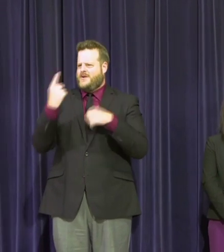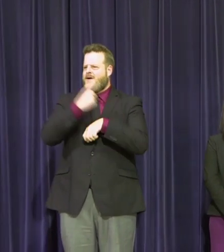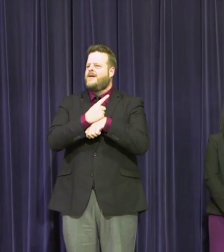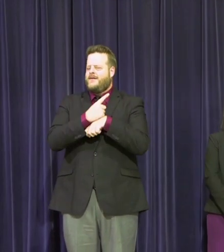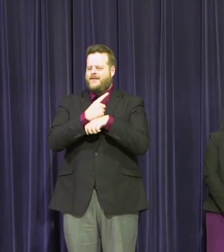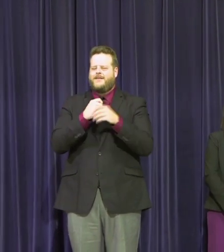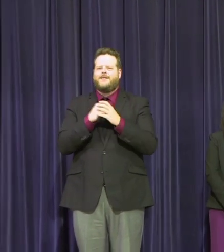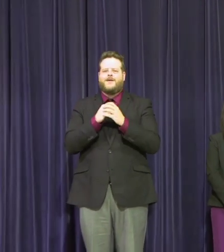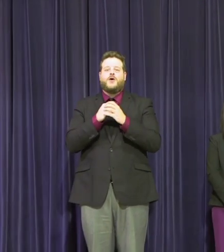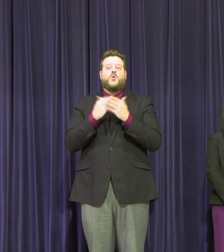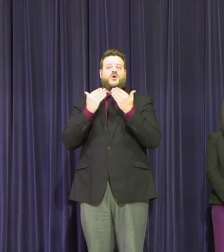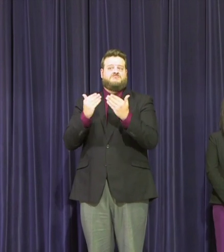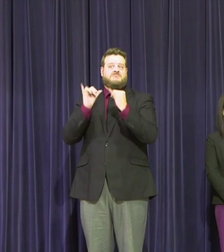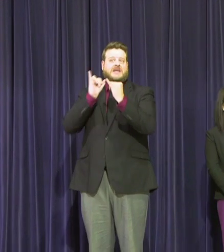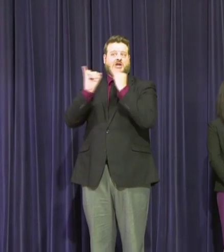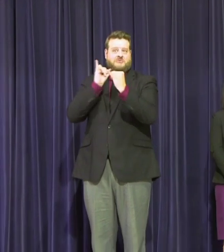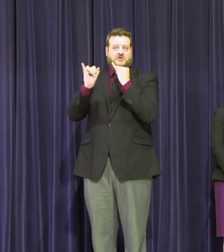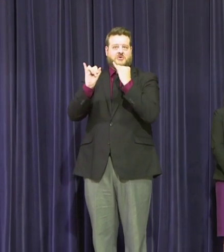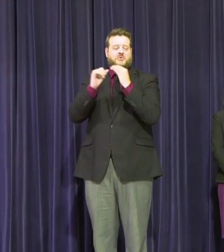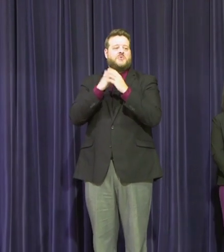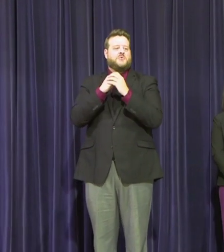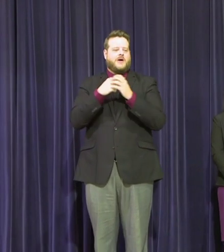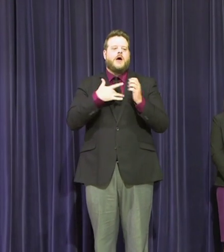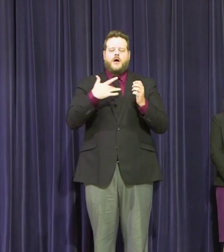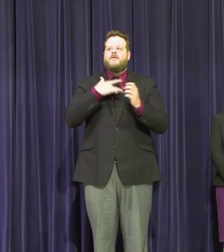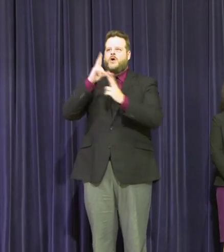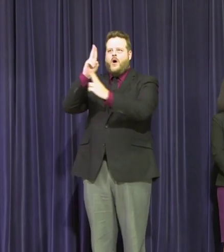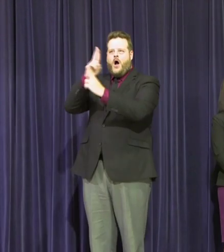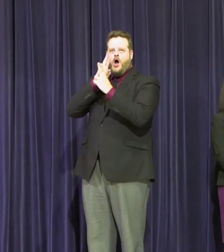We are doing an interview. and I feel truly honored to be doing the interviewing today.